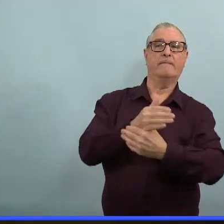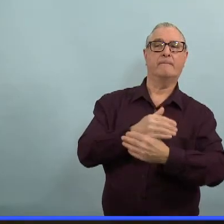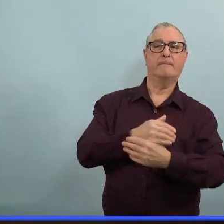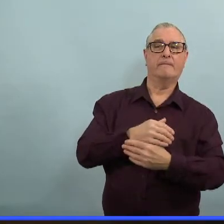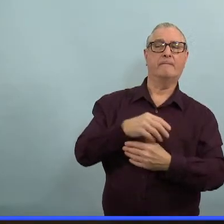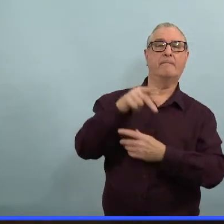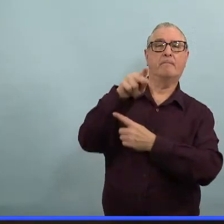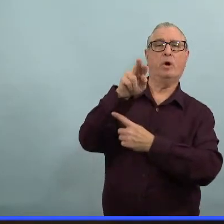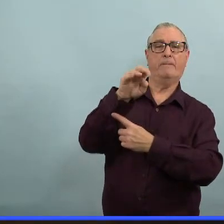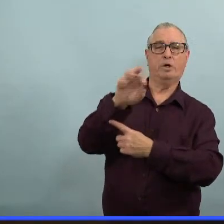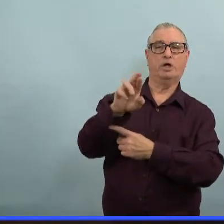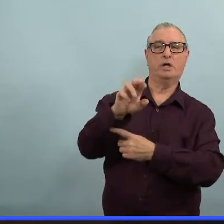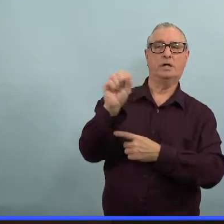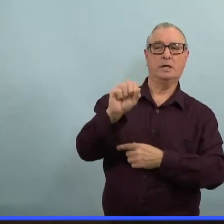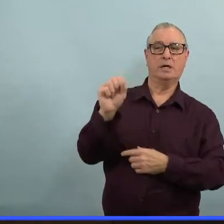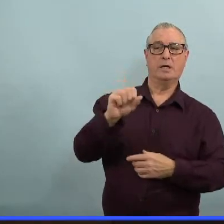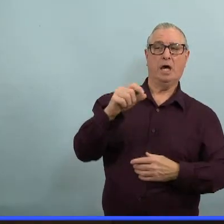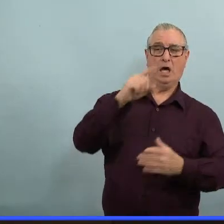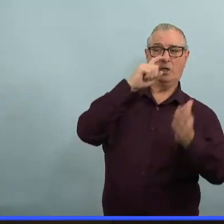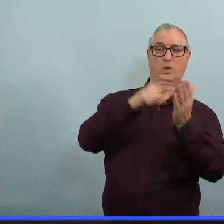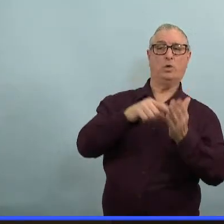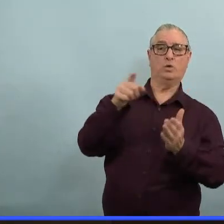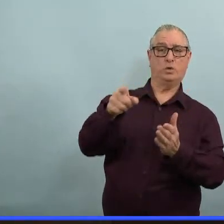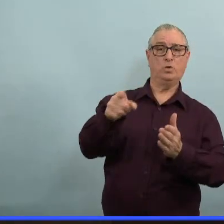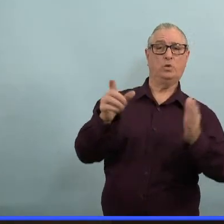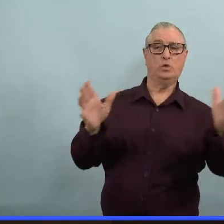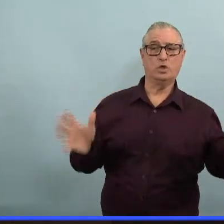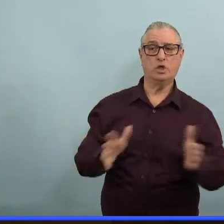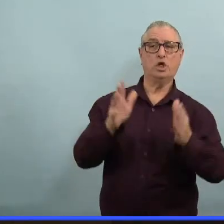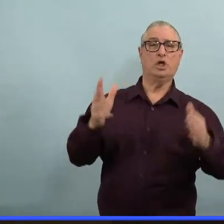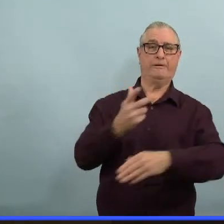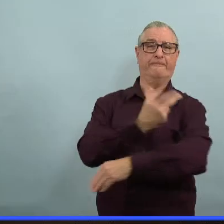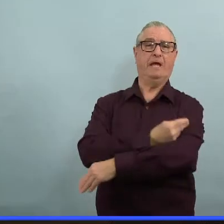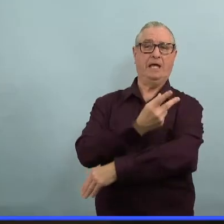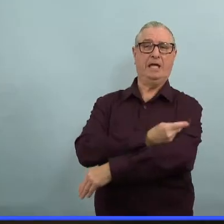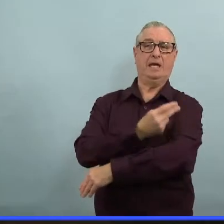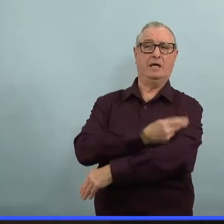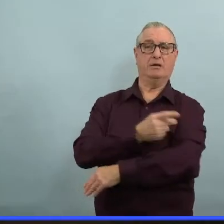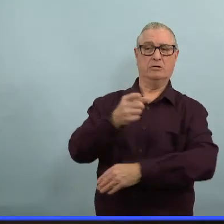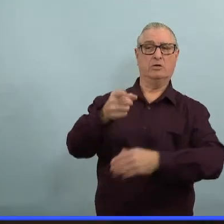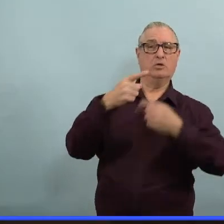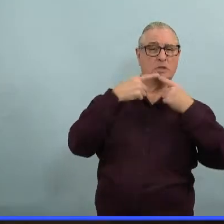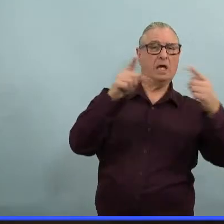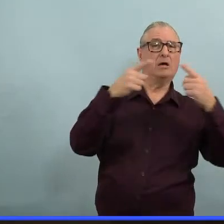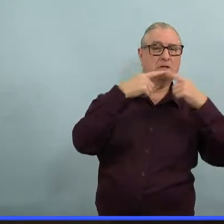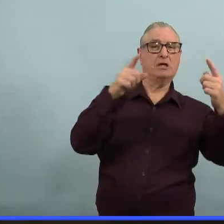your caucus to be more vaccine ambassadorial i don't know what the proper term is but